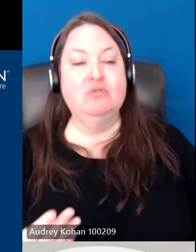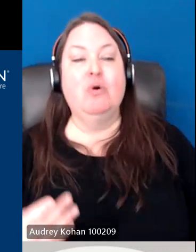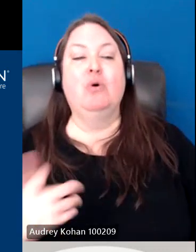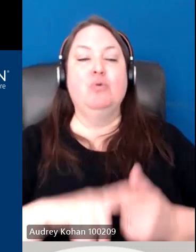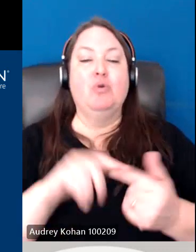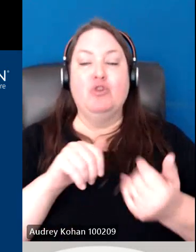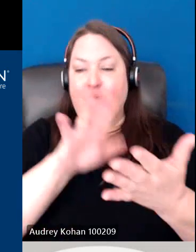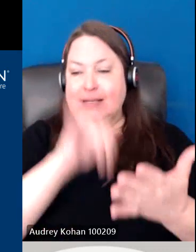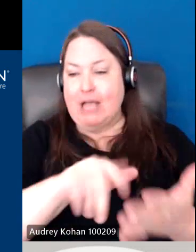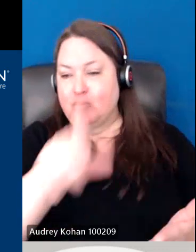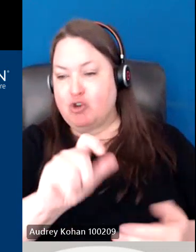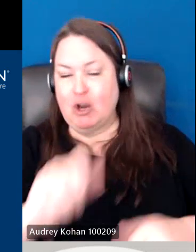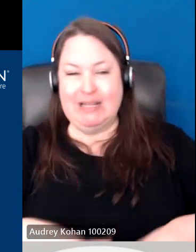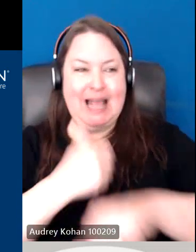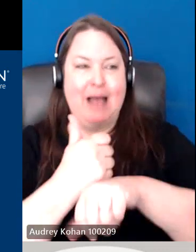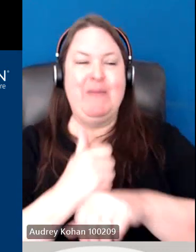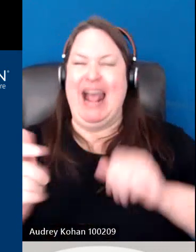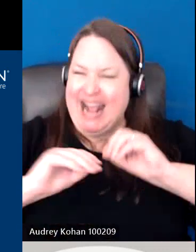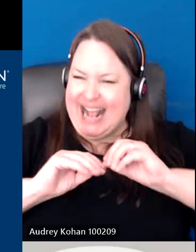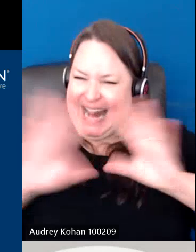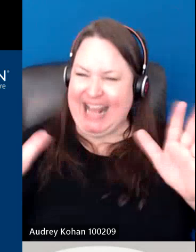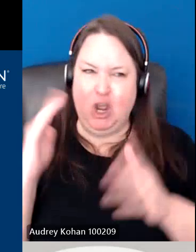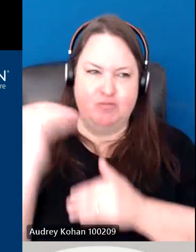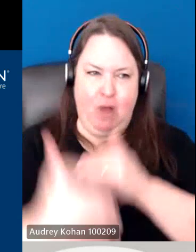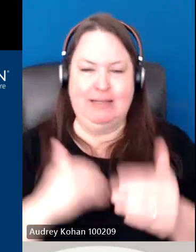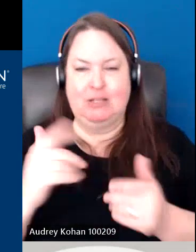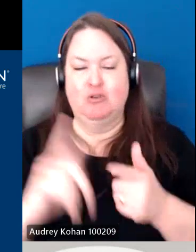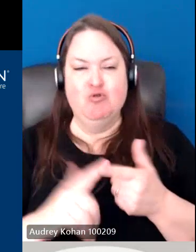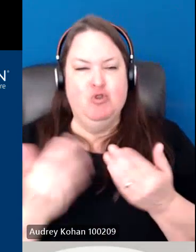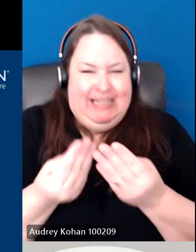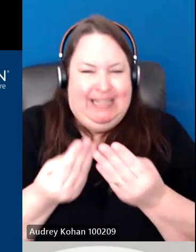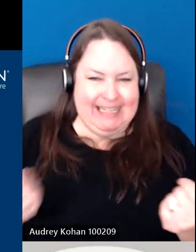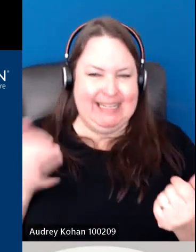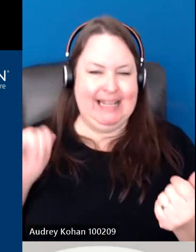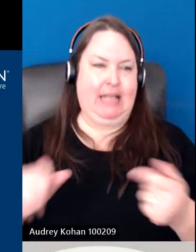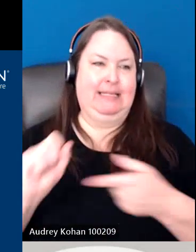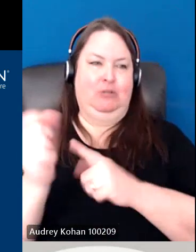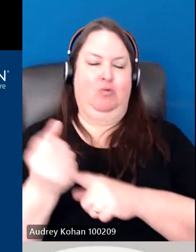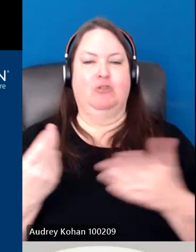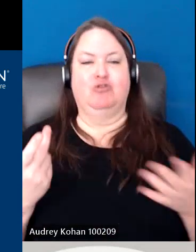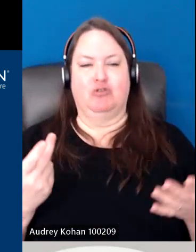you should establish a very clear process to mitigate these situations uh and ensure compliance